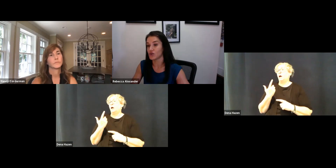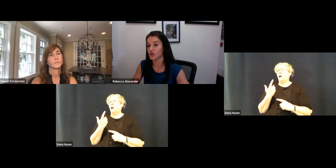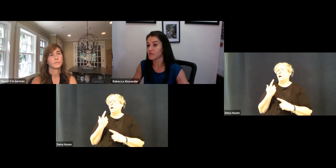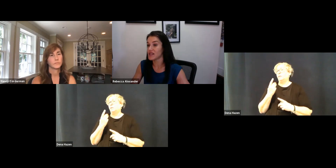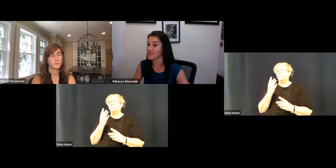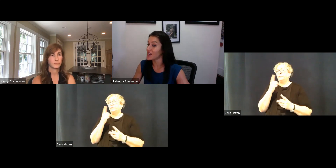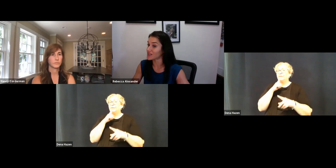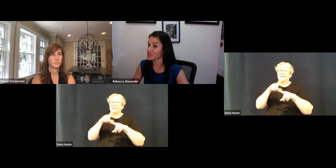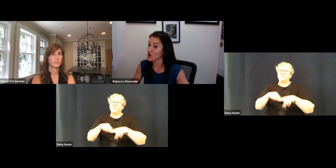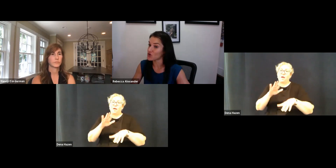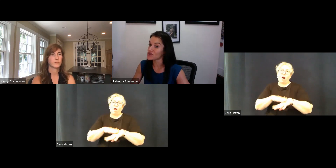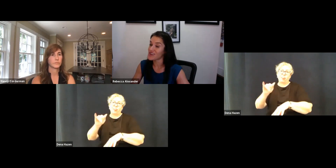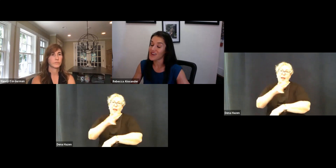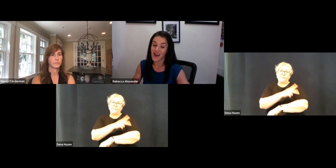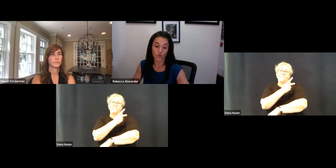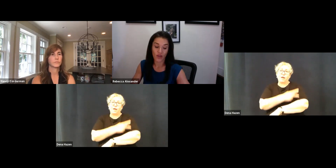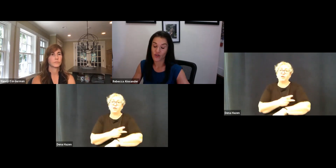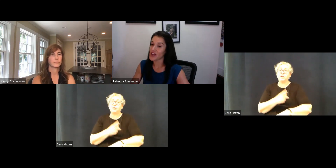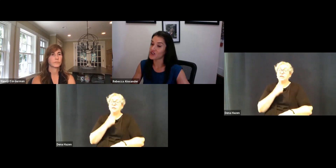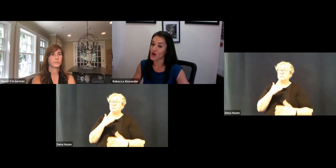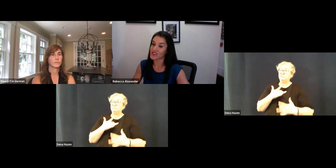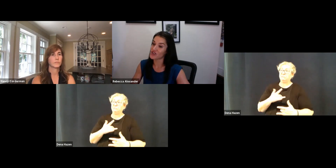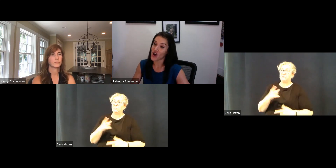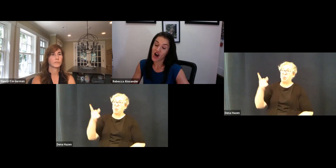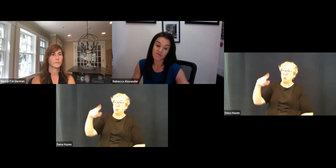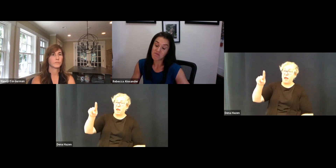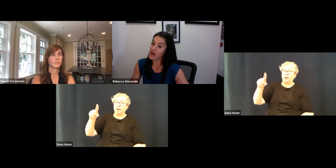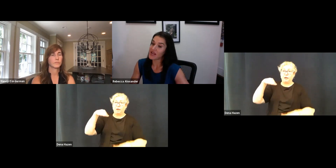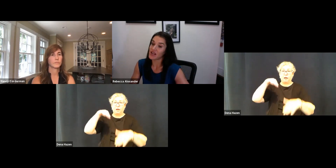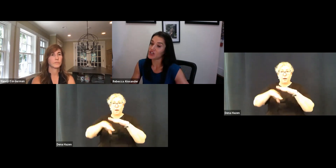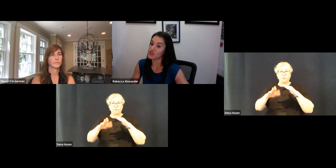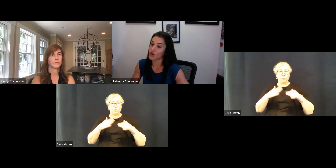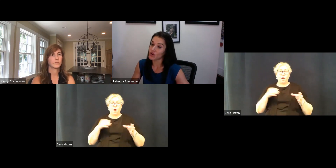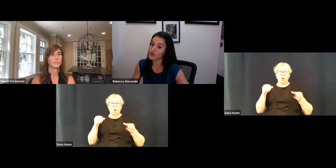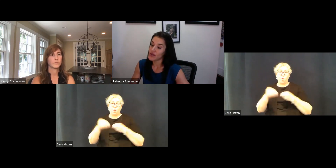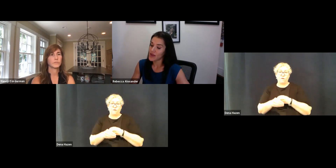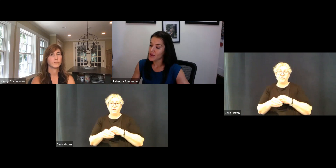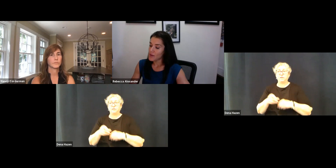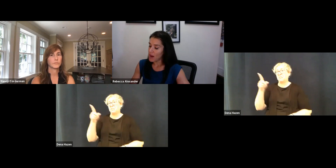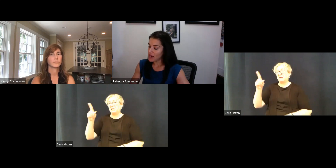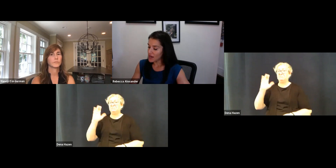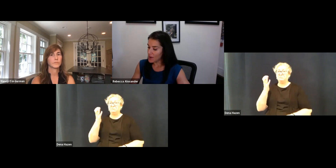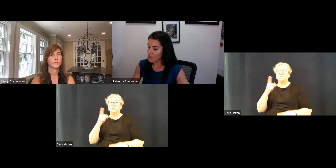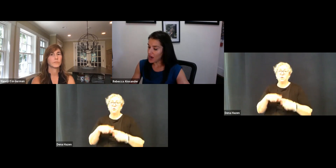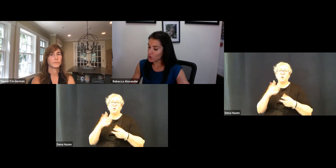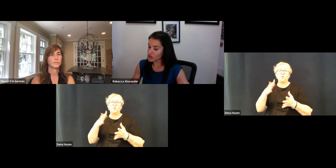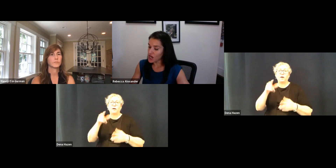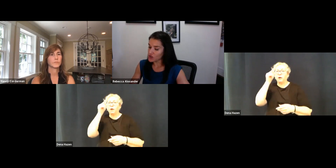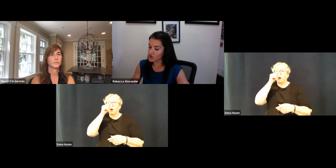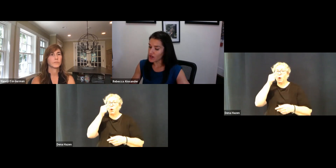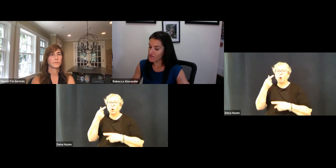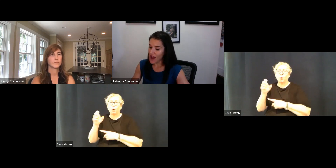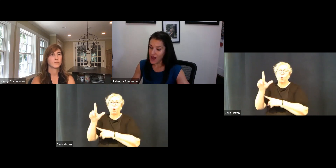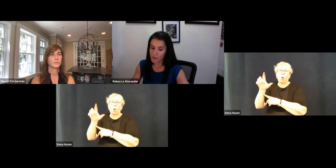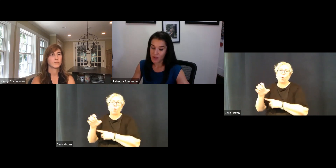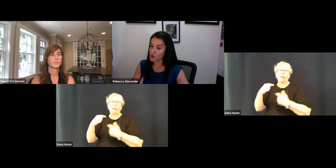Google's me and likely knows, and whether they address it or not, I can't control. But I will tell you that I've had people